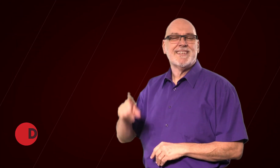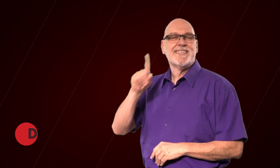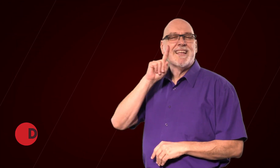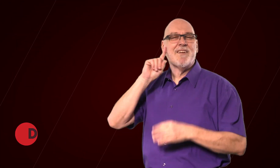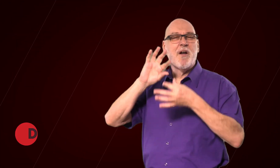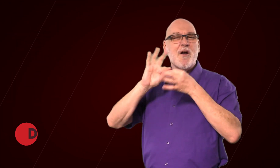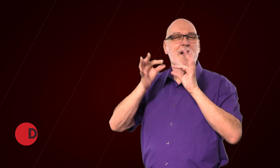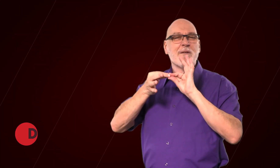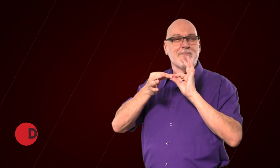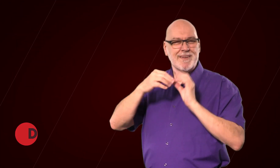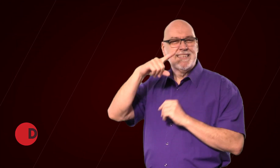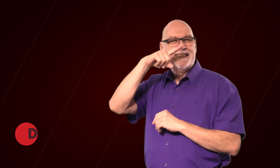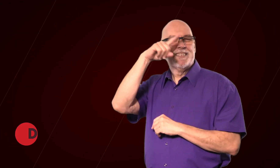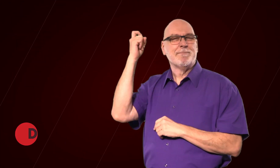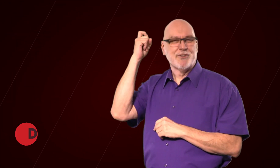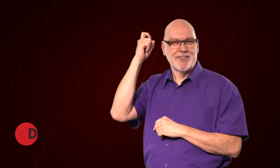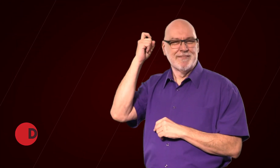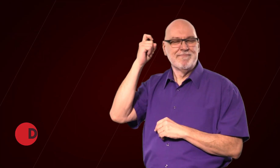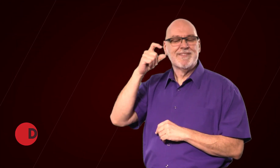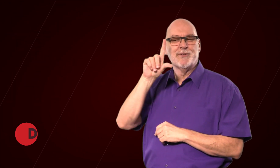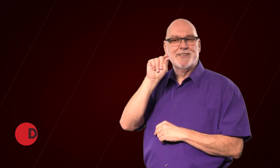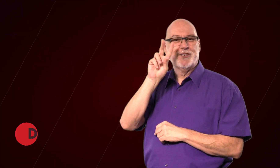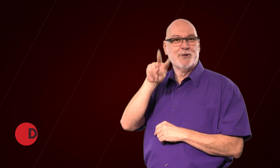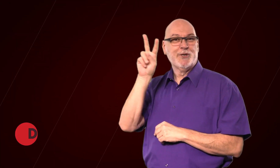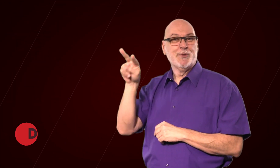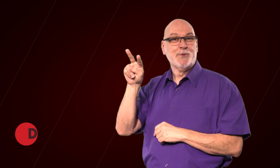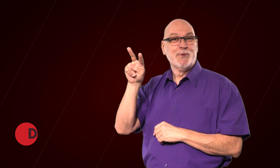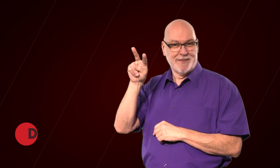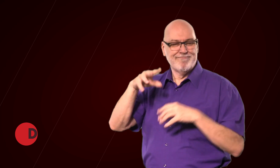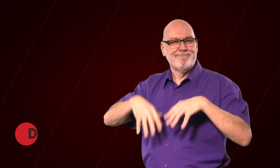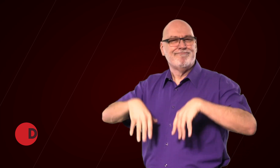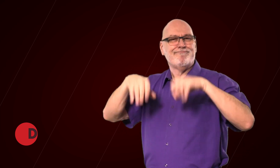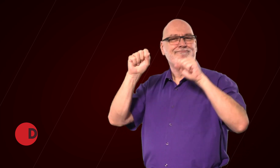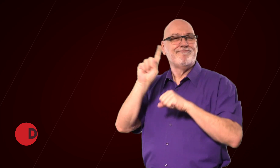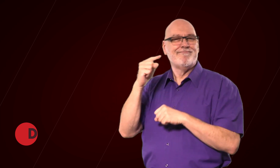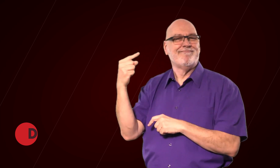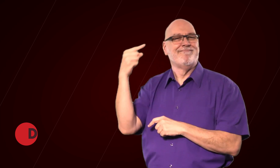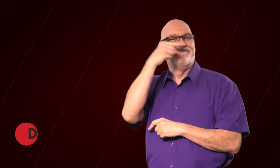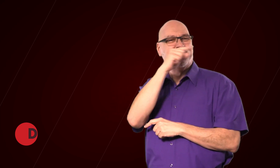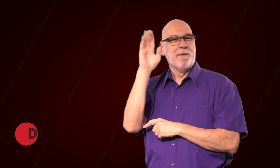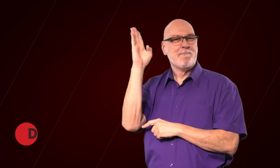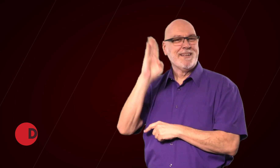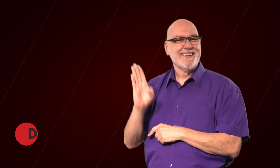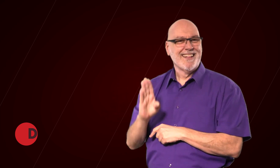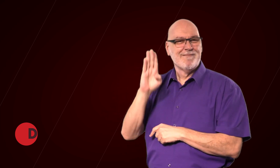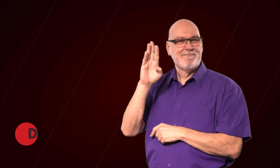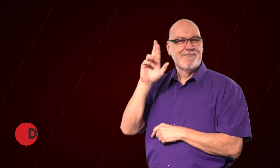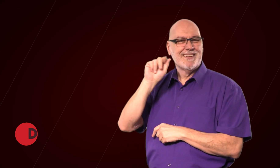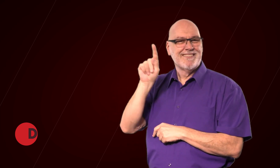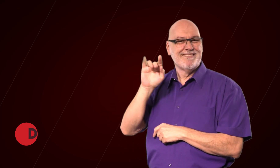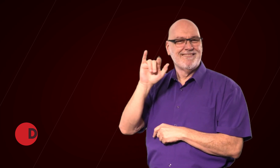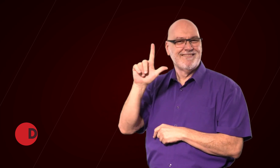[Anselmo]: The 2022 Summer Deaflympics was held in Caxias do Sul,